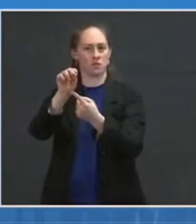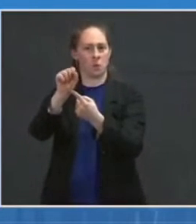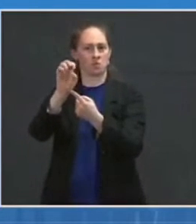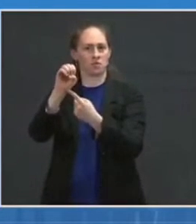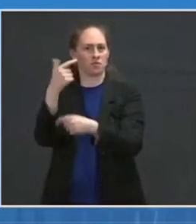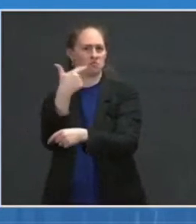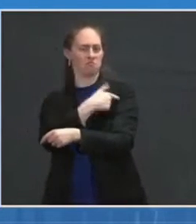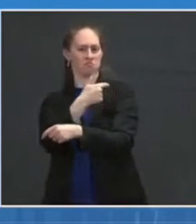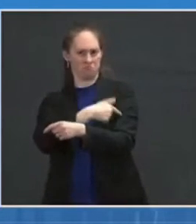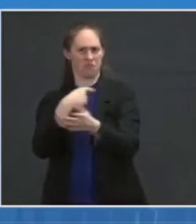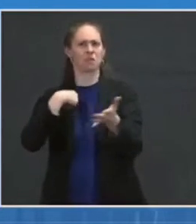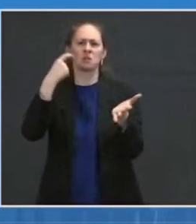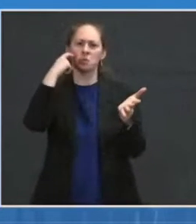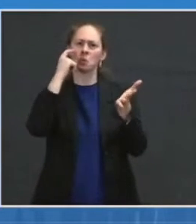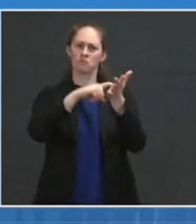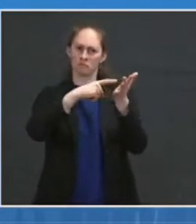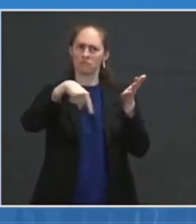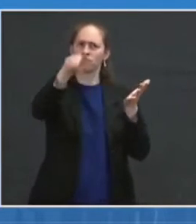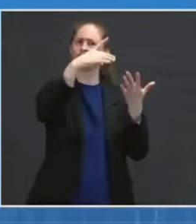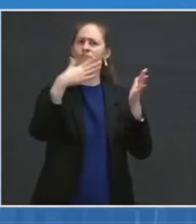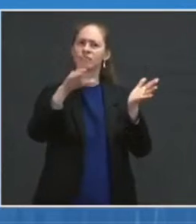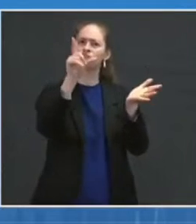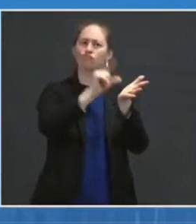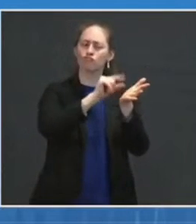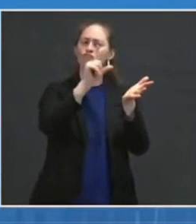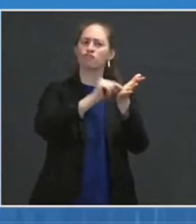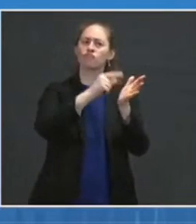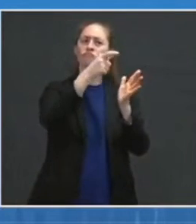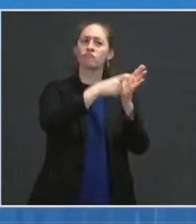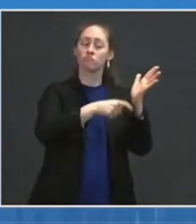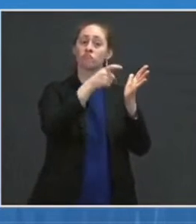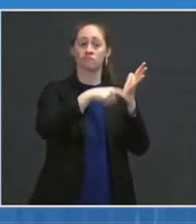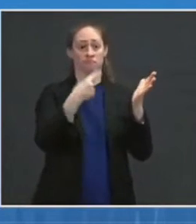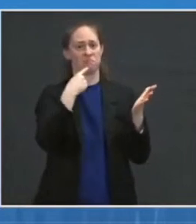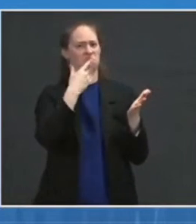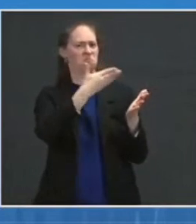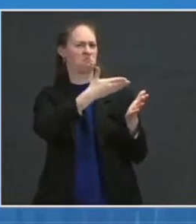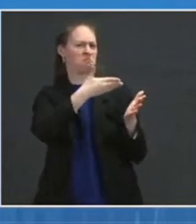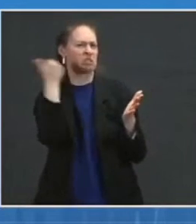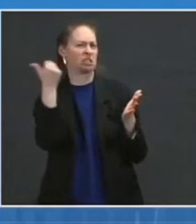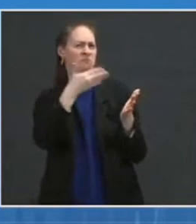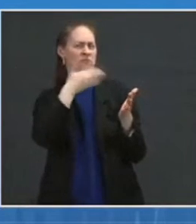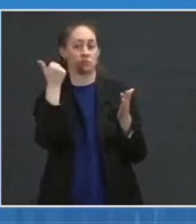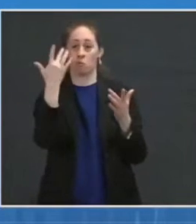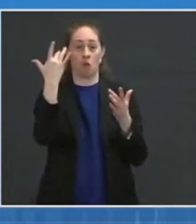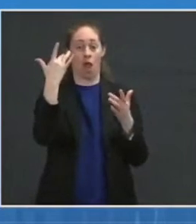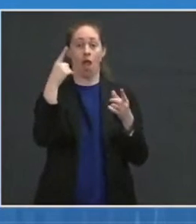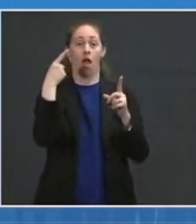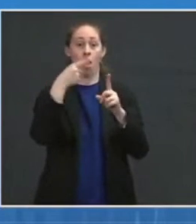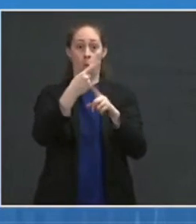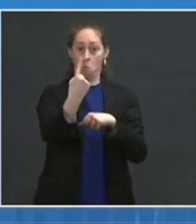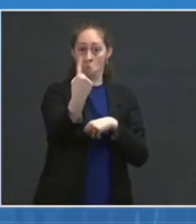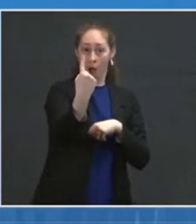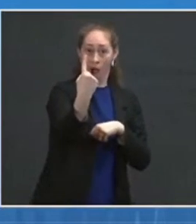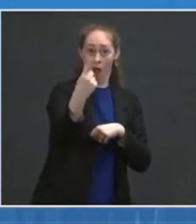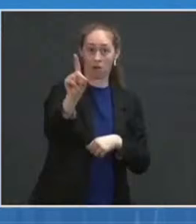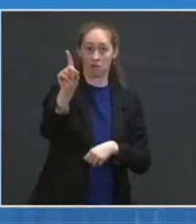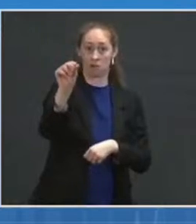TO HAVE BEEN SEVERAL STUDIES PUBLISHED IN THE PAST COUPLE OF